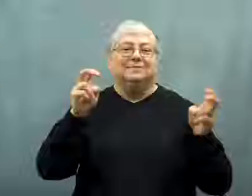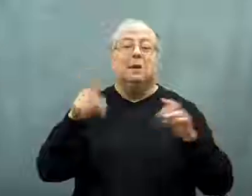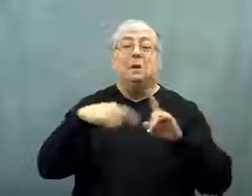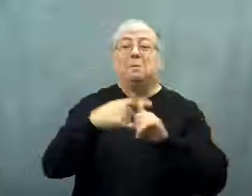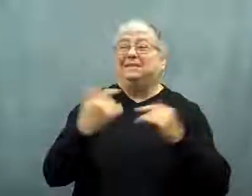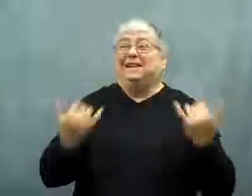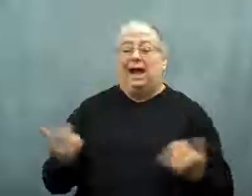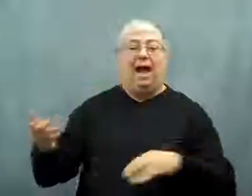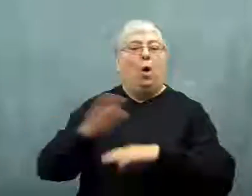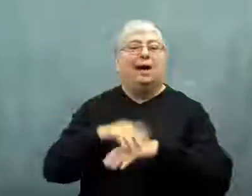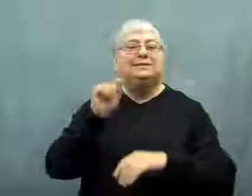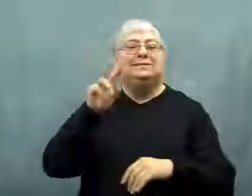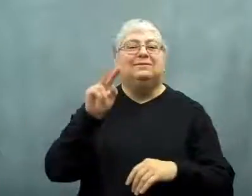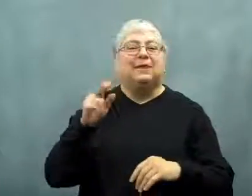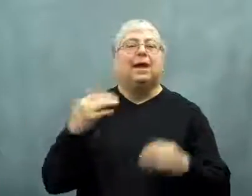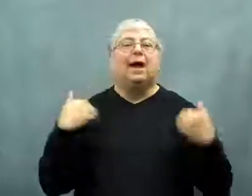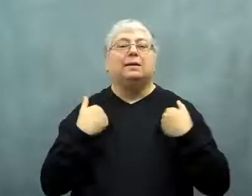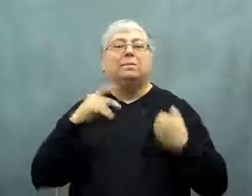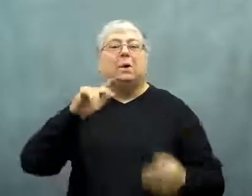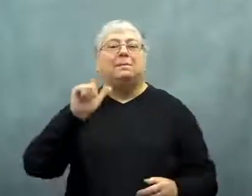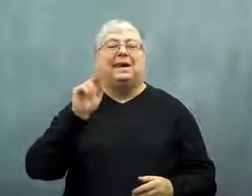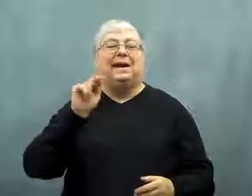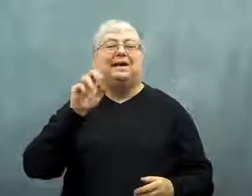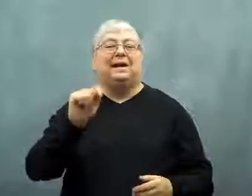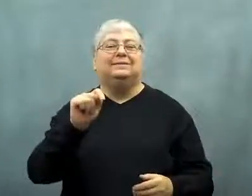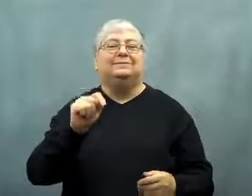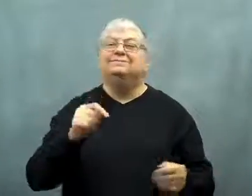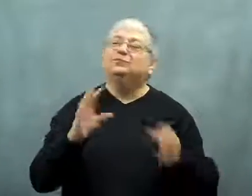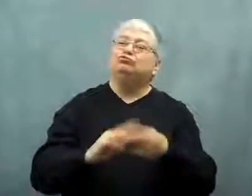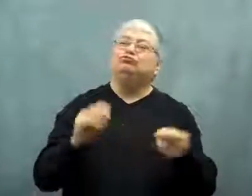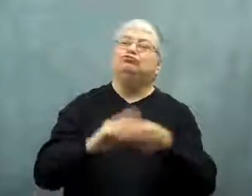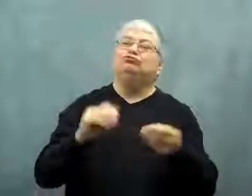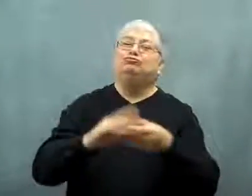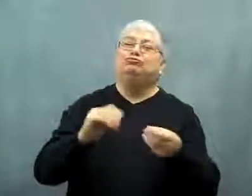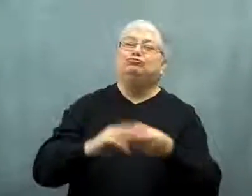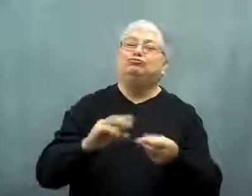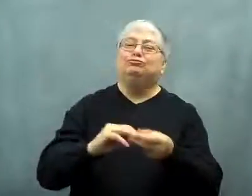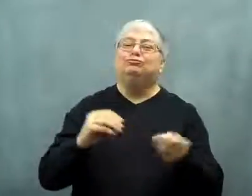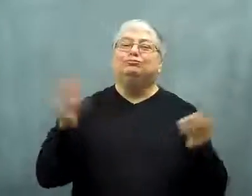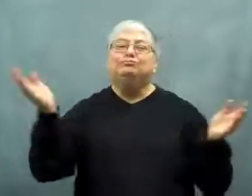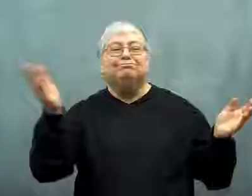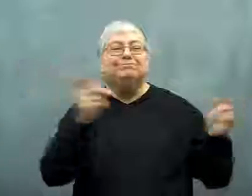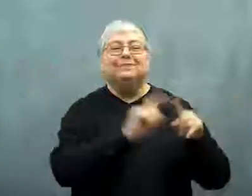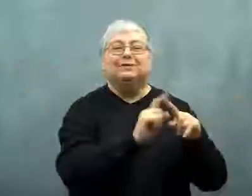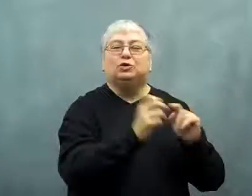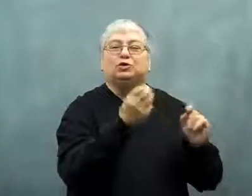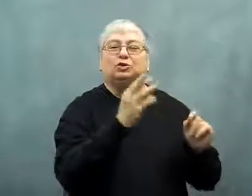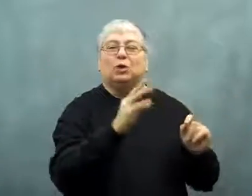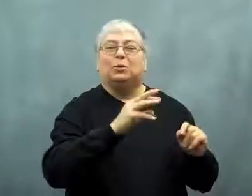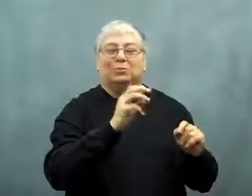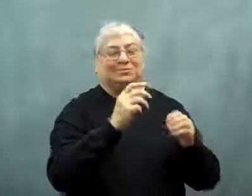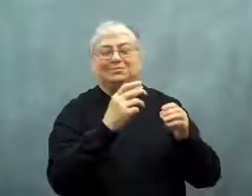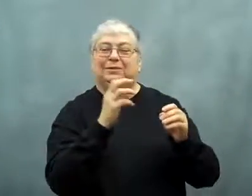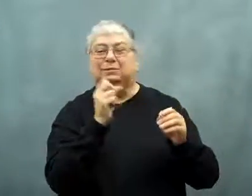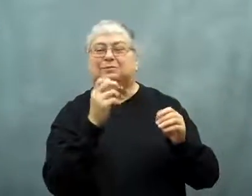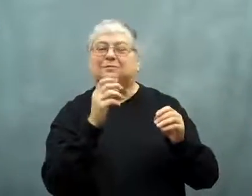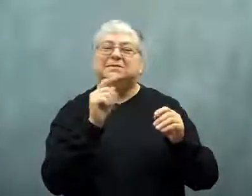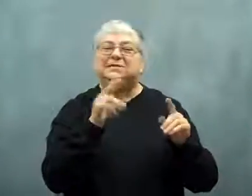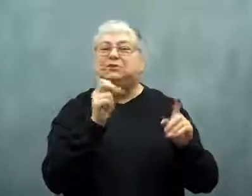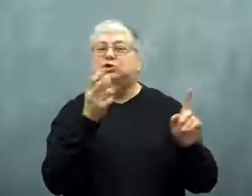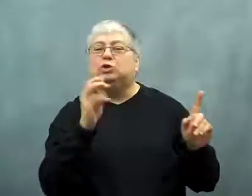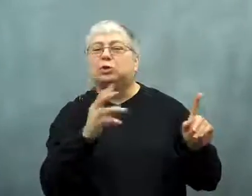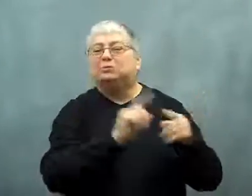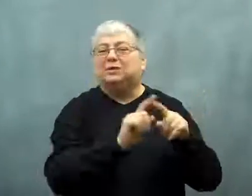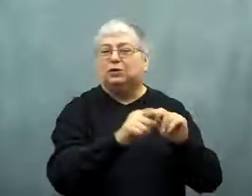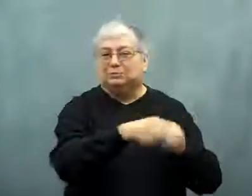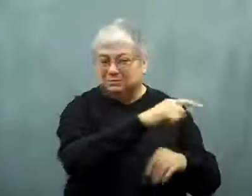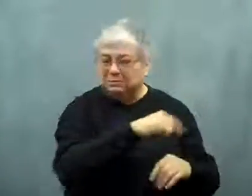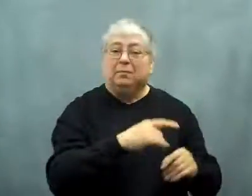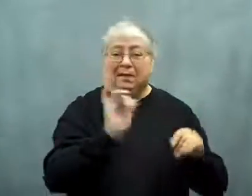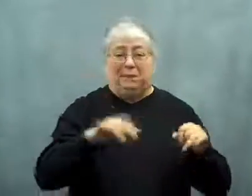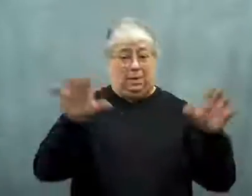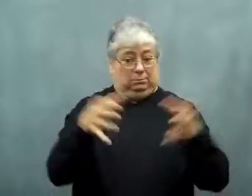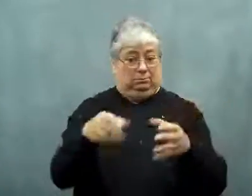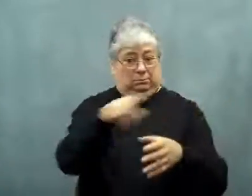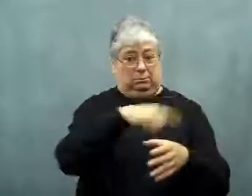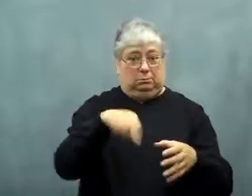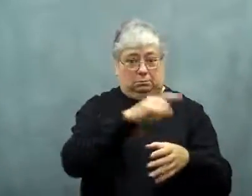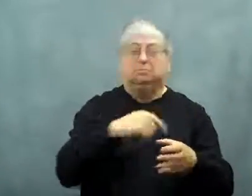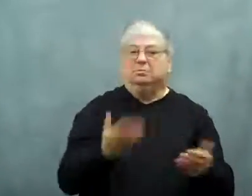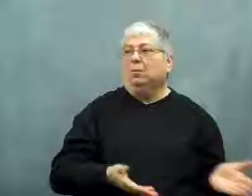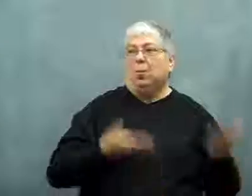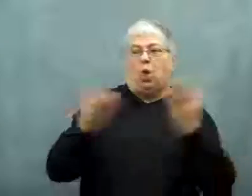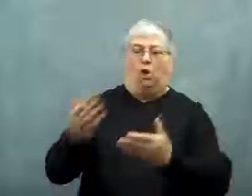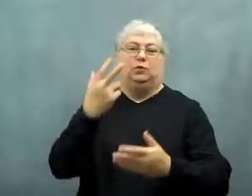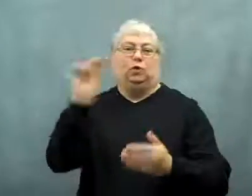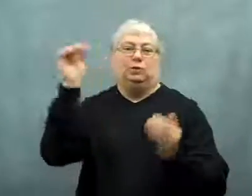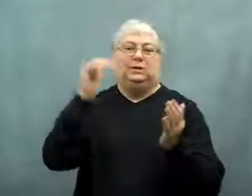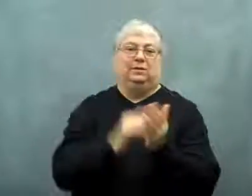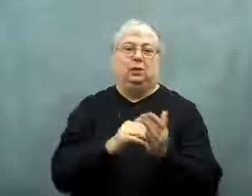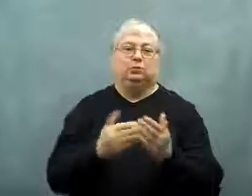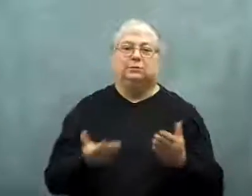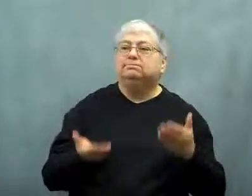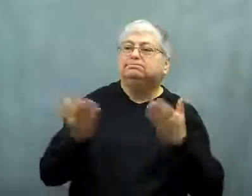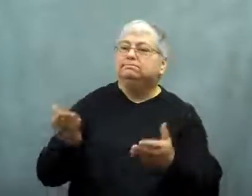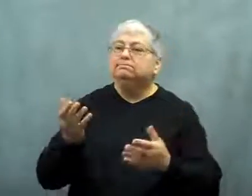and now is a host on Animal Planet for various shows,